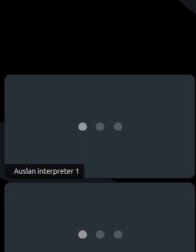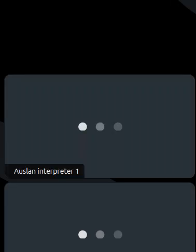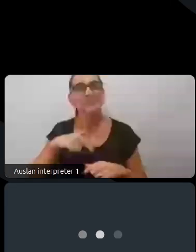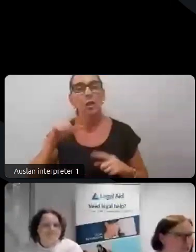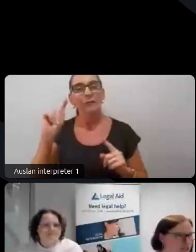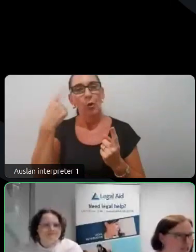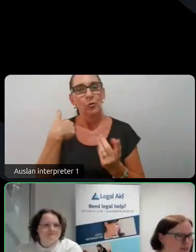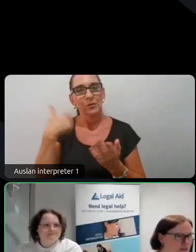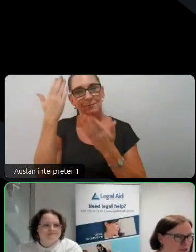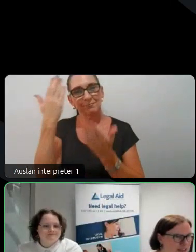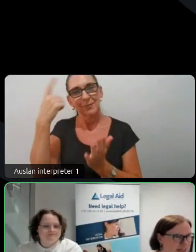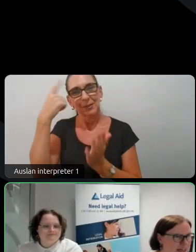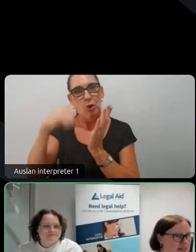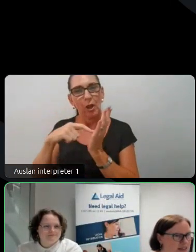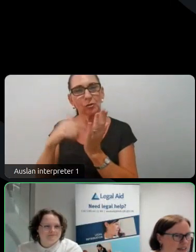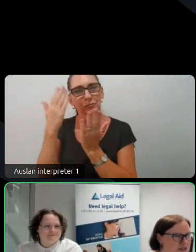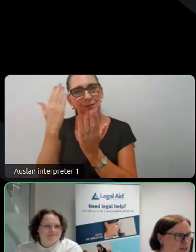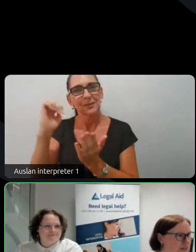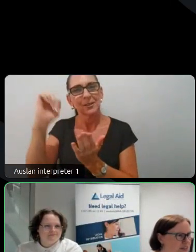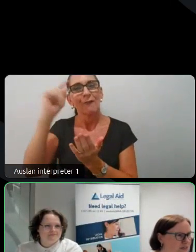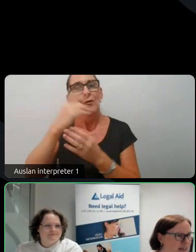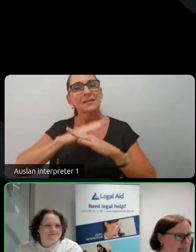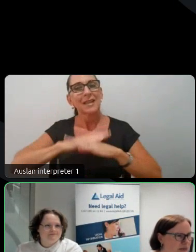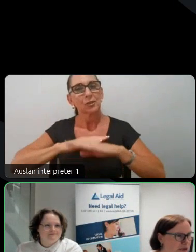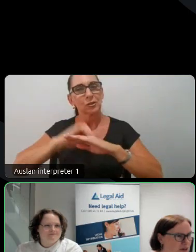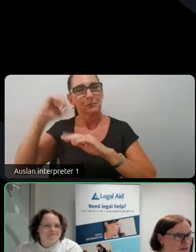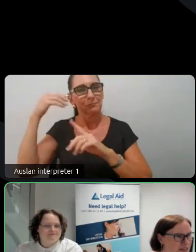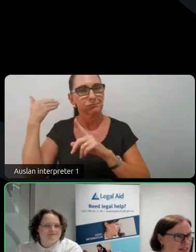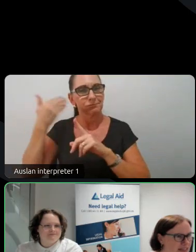Offering my respect to the First Nations custodians of the land where our offices